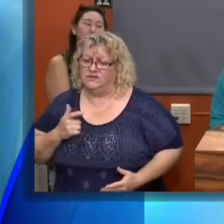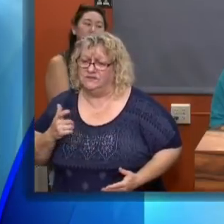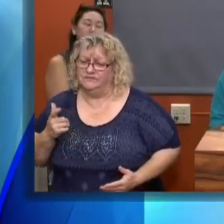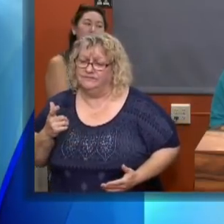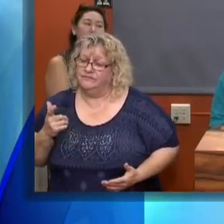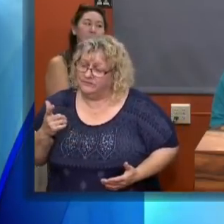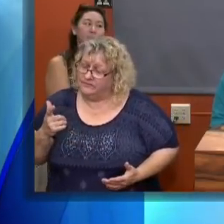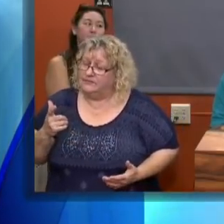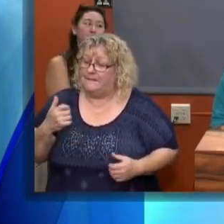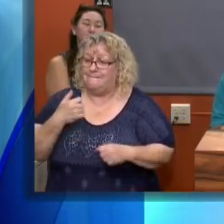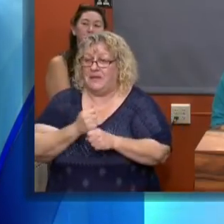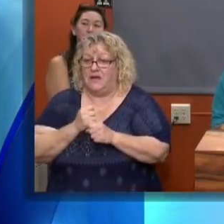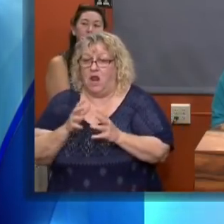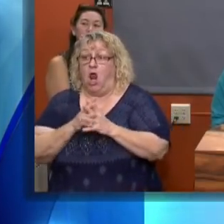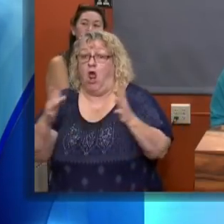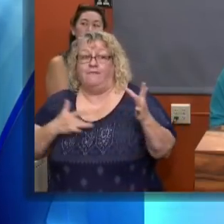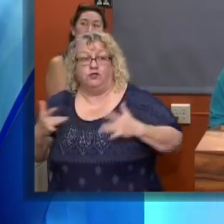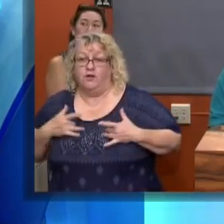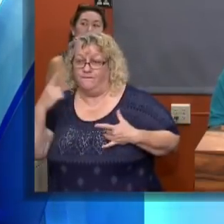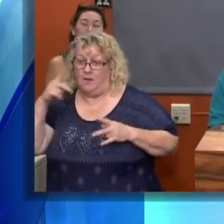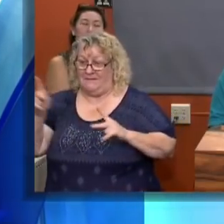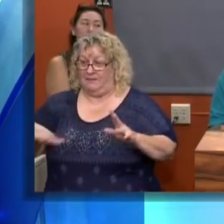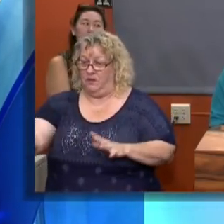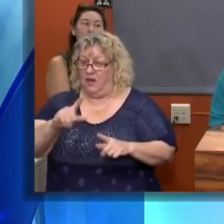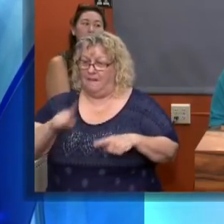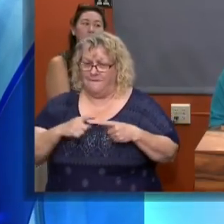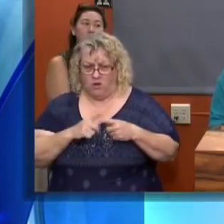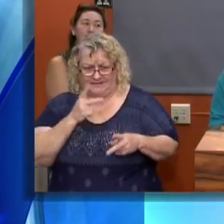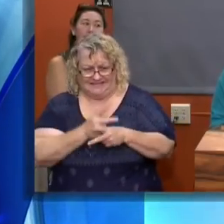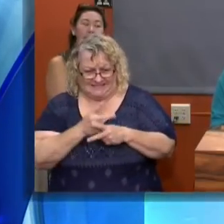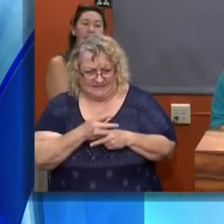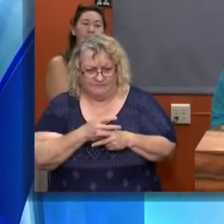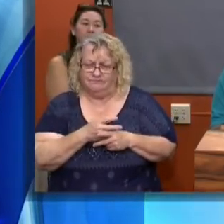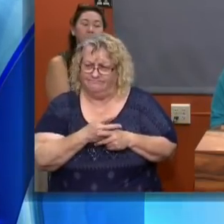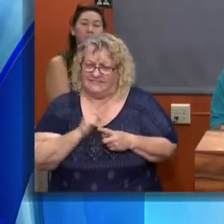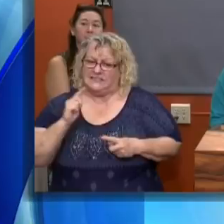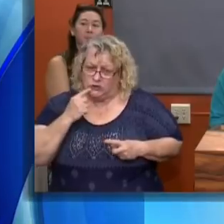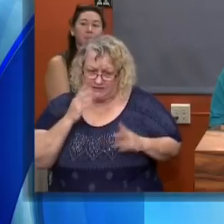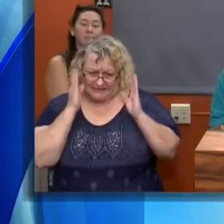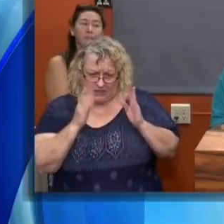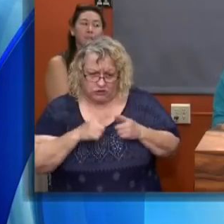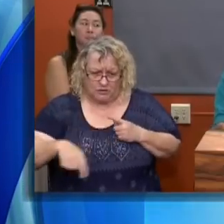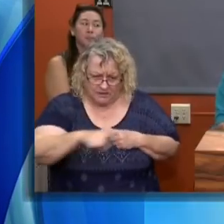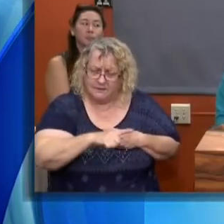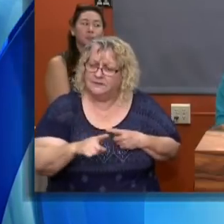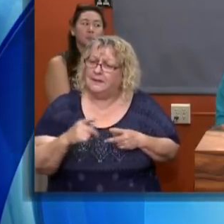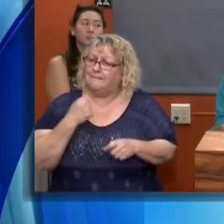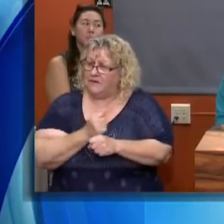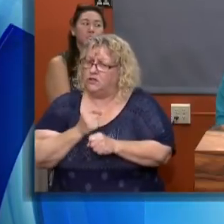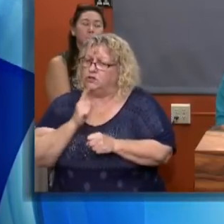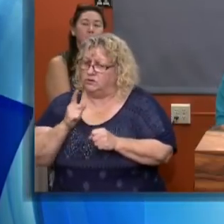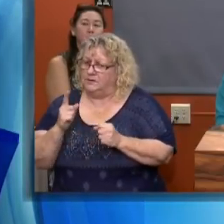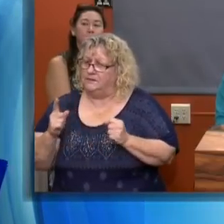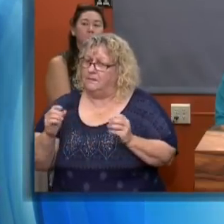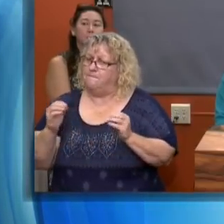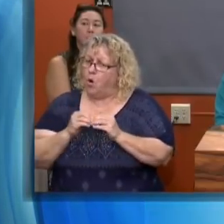IN THIS CASE, FOR RESERVOIR CREATING GREAT CONCERN IN THE COMMUNITY, WHY WE'RE TAKING